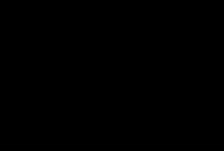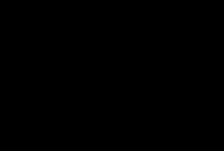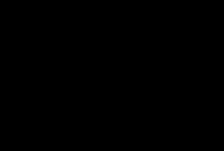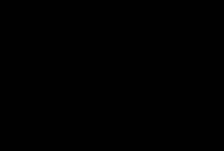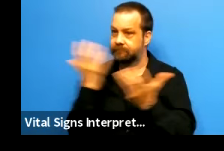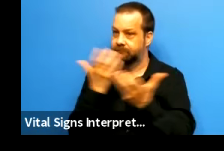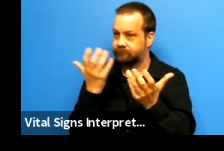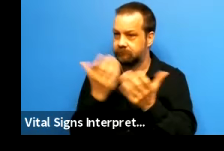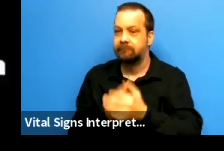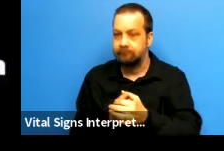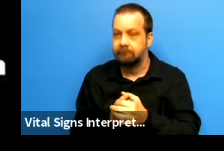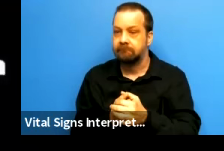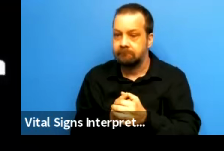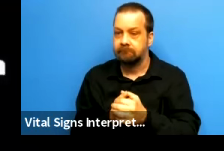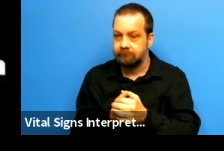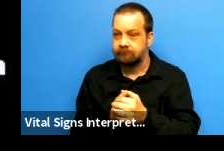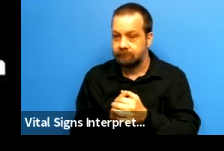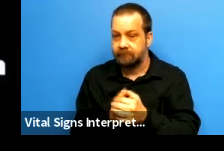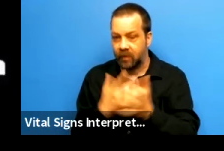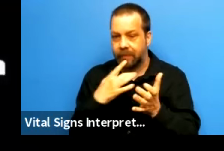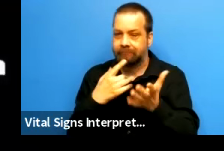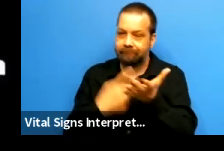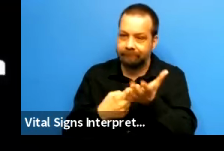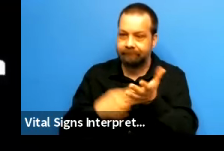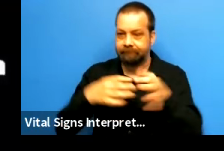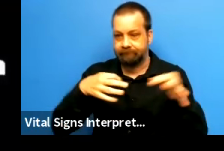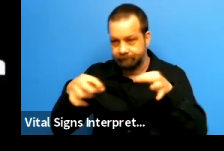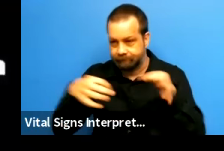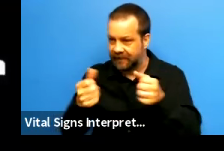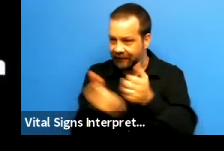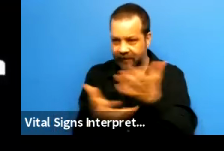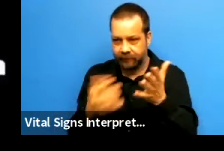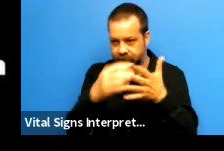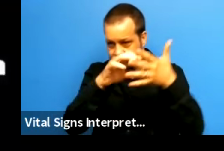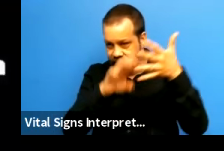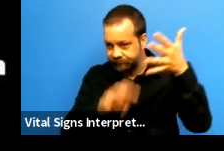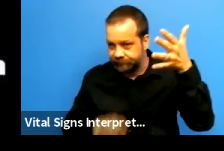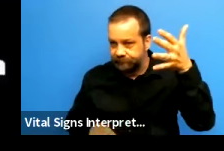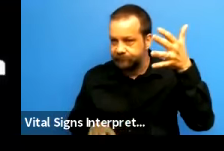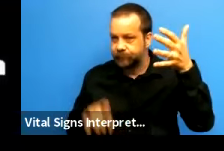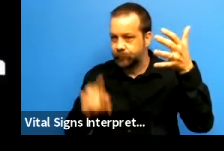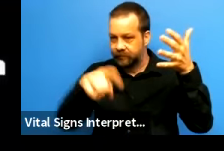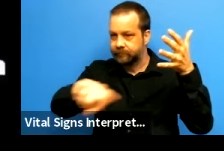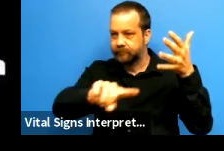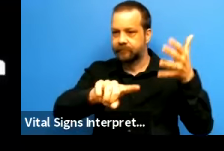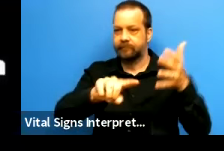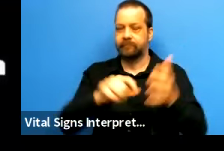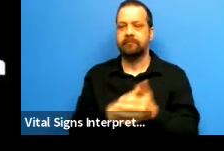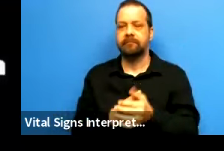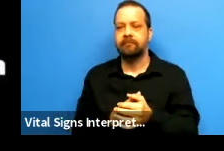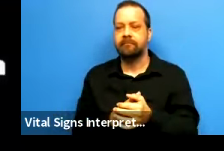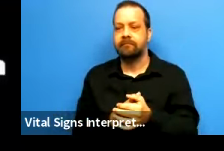Carolyn Philips: —to going over all of that with you. Really a lot of this has been driven by conversations